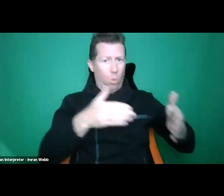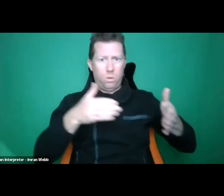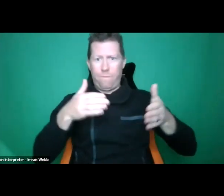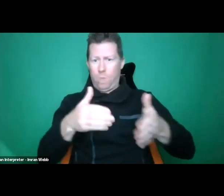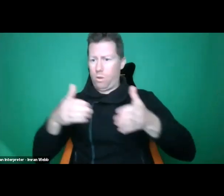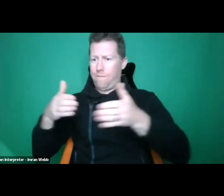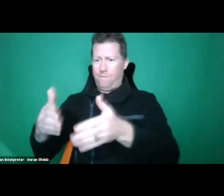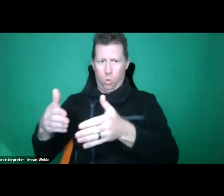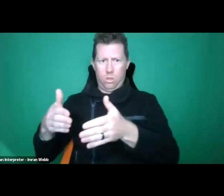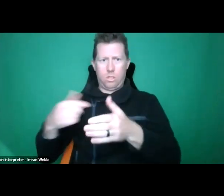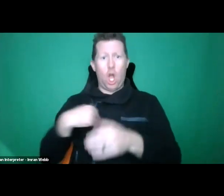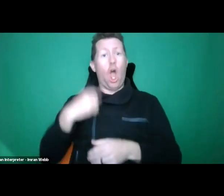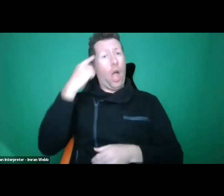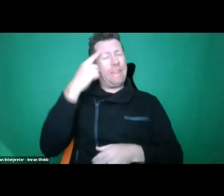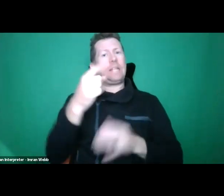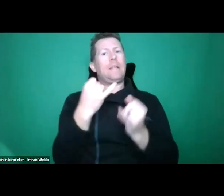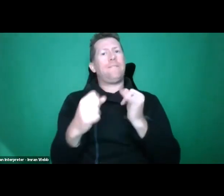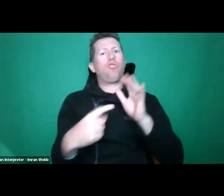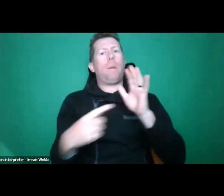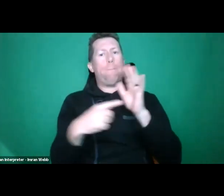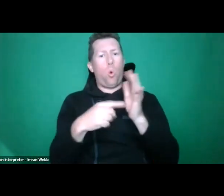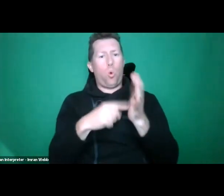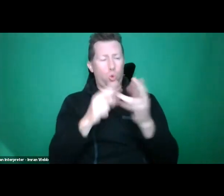it is, I think, important to note that Australia's disability strategy